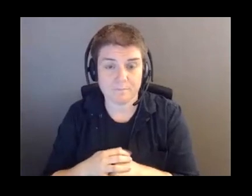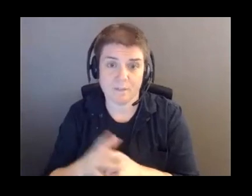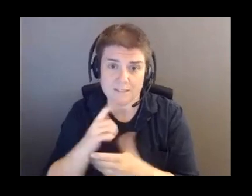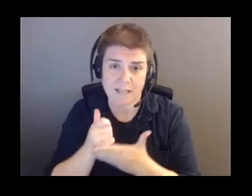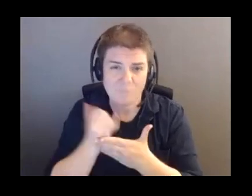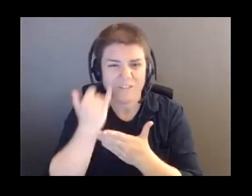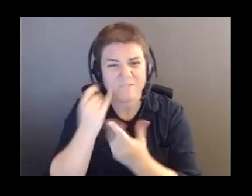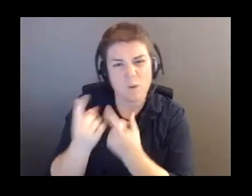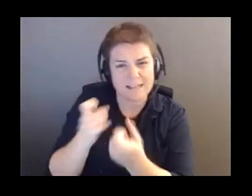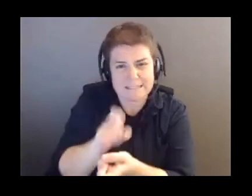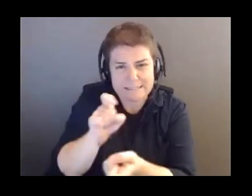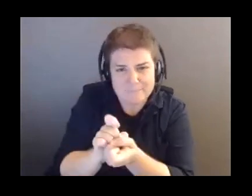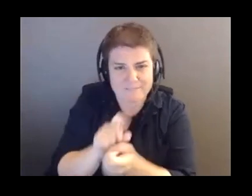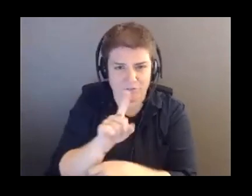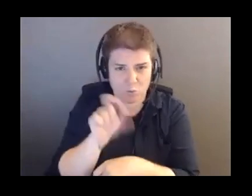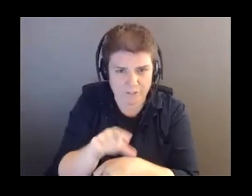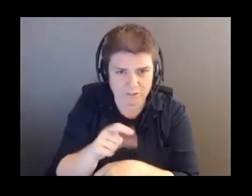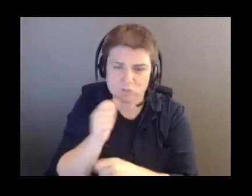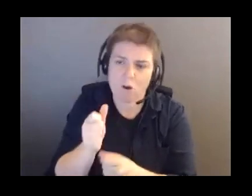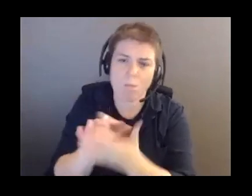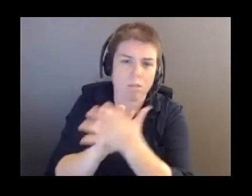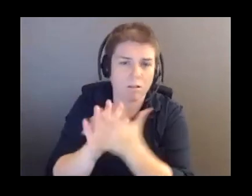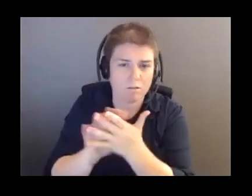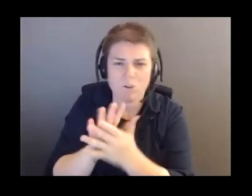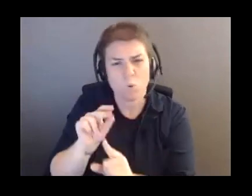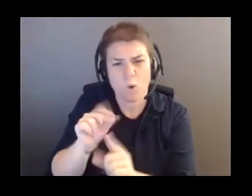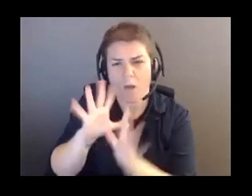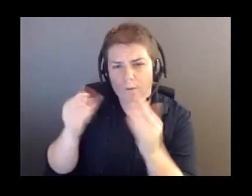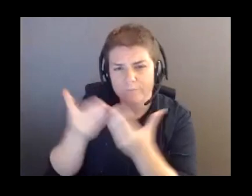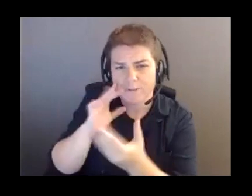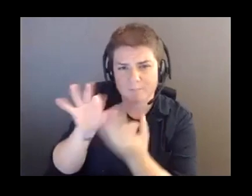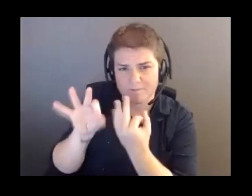questions as much as possible so that I can focus and direct my feedback on the areas